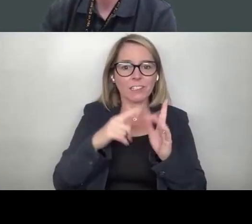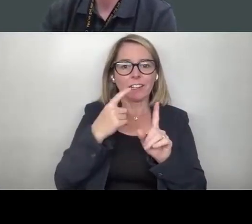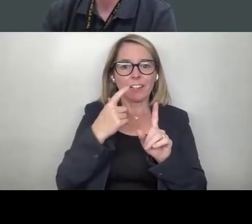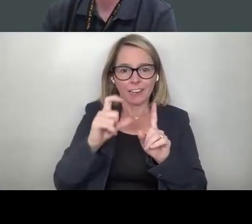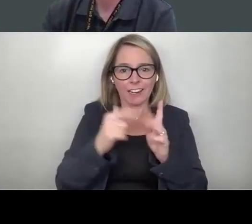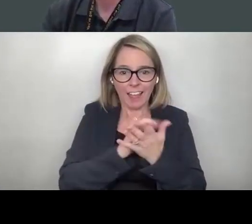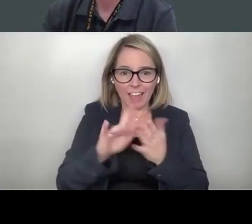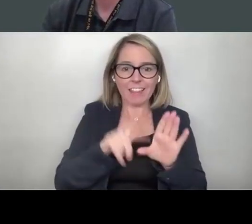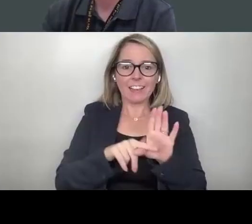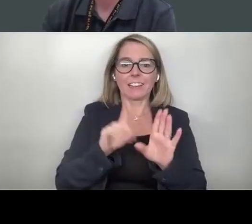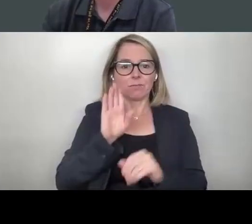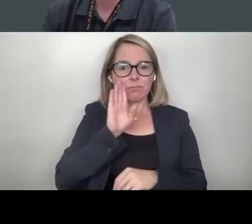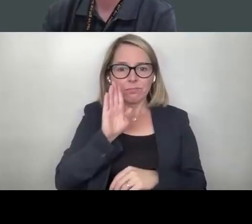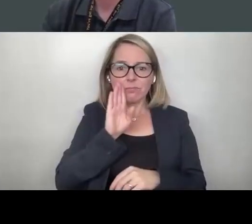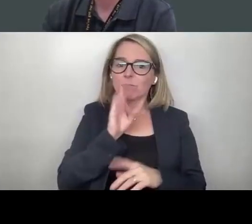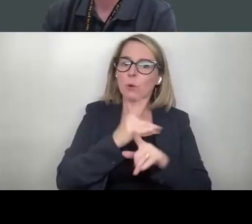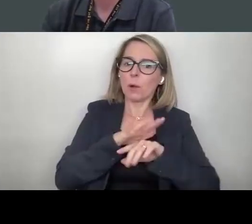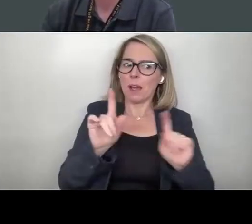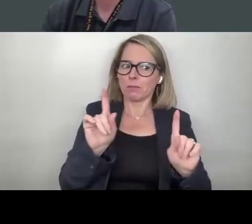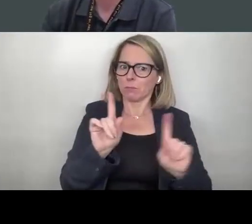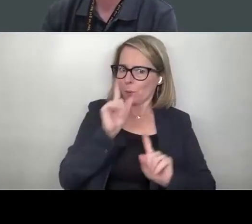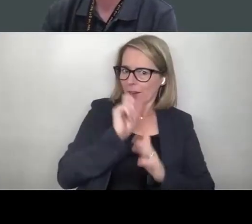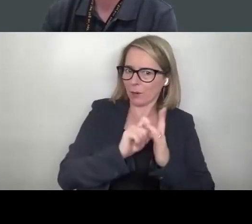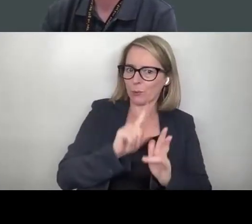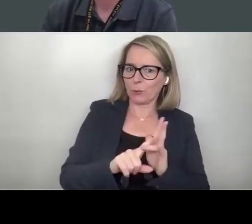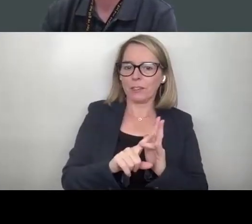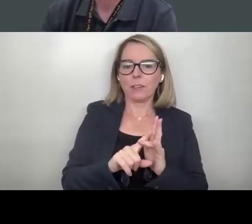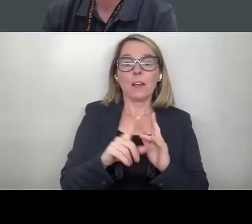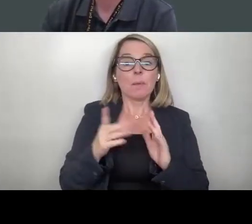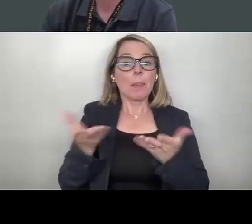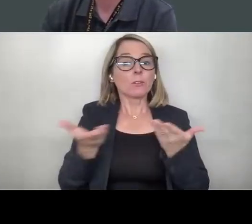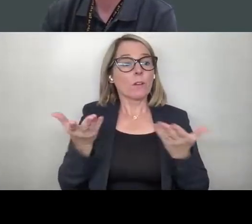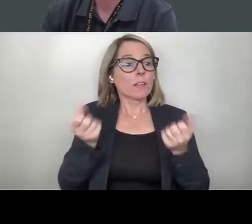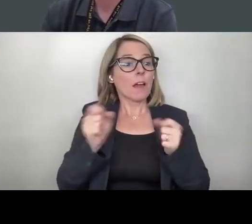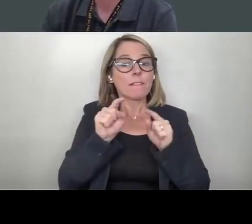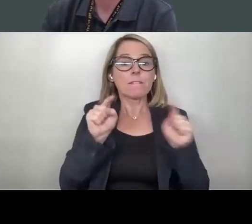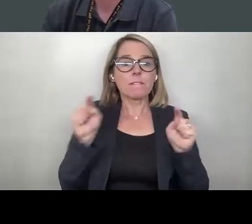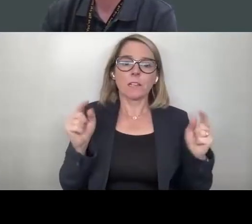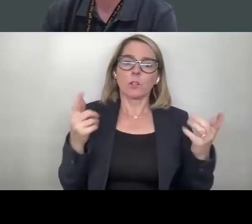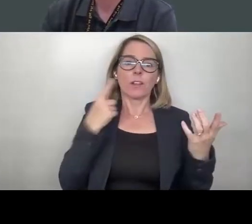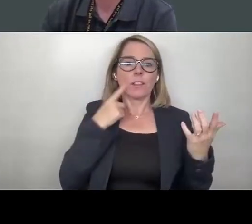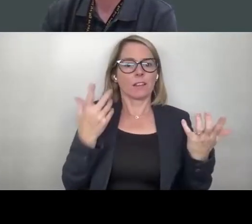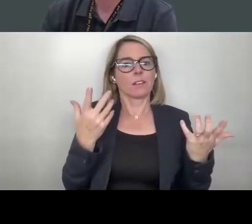space. But really the available services are a drop in the ocean compared to what is actually